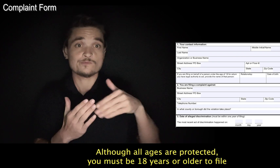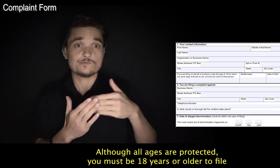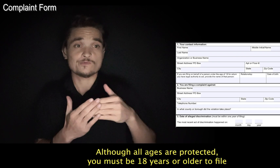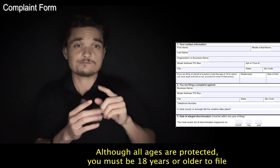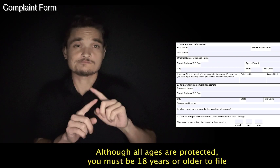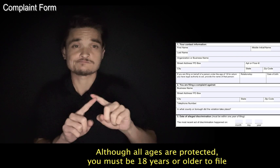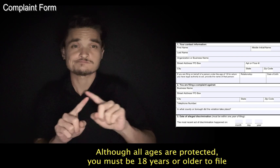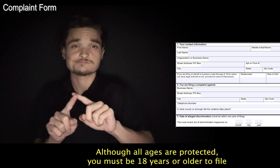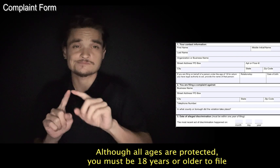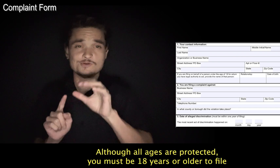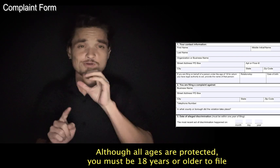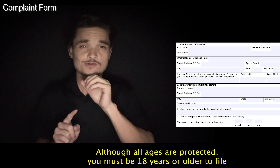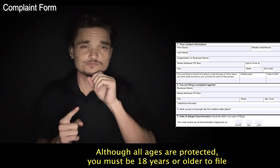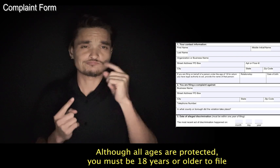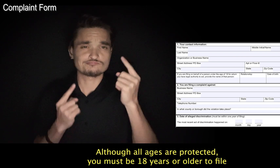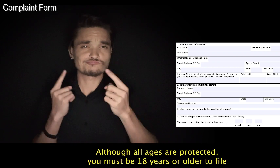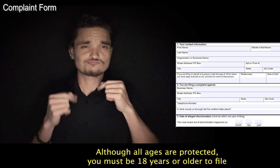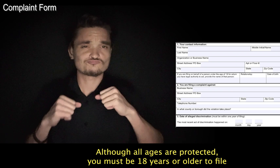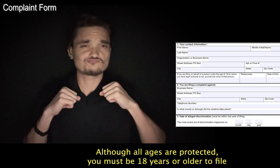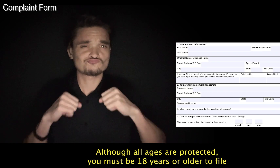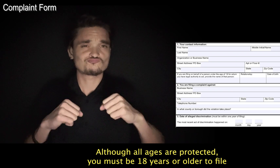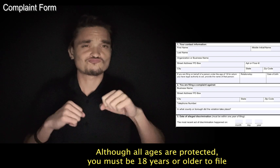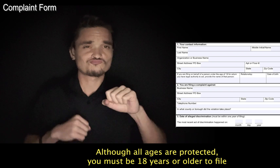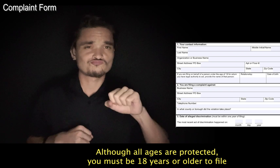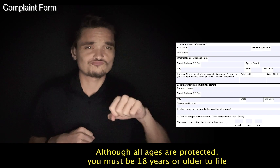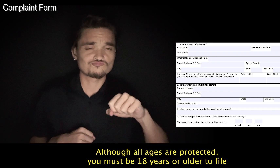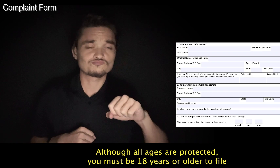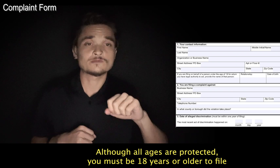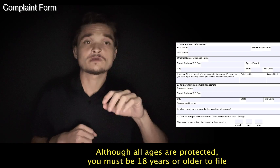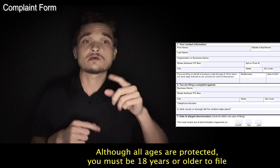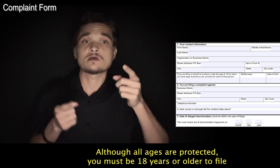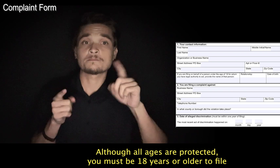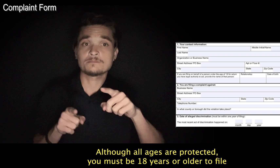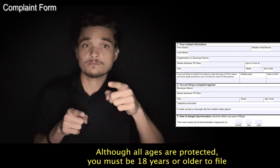Although all ages are protected, you must be 18 years or older to file